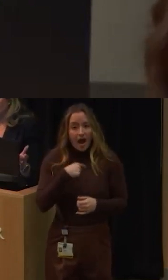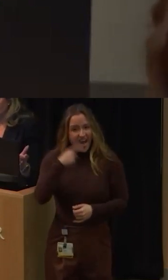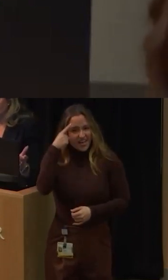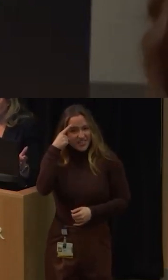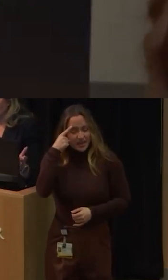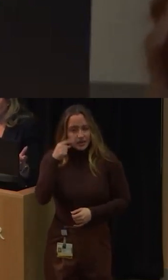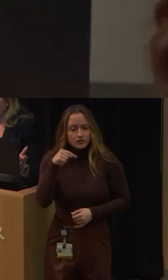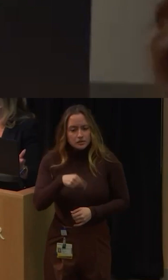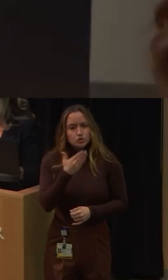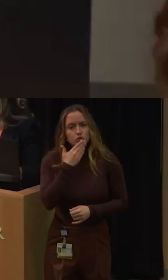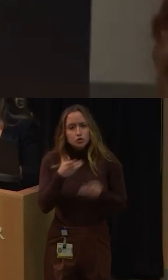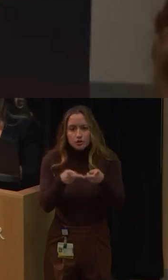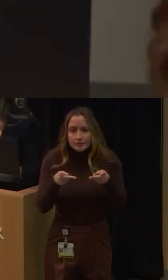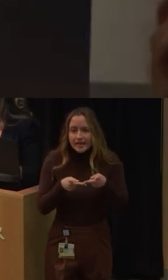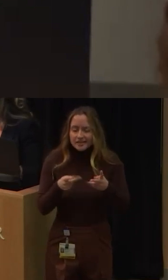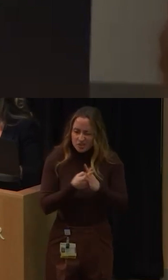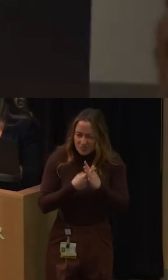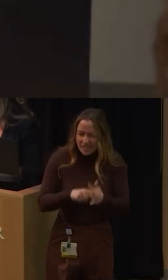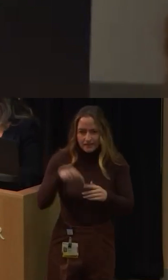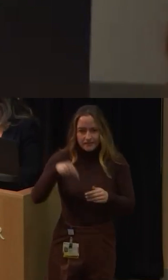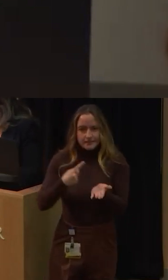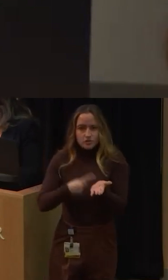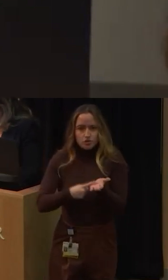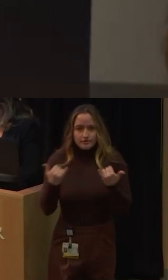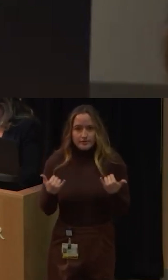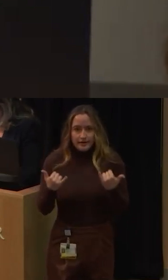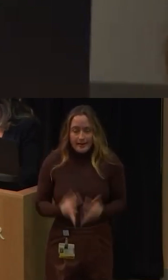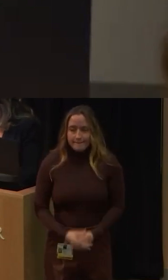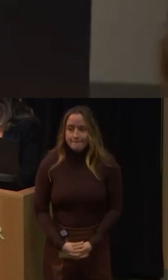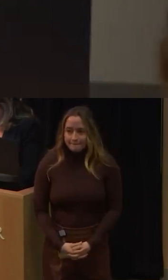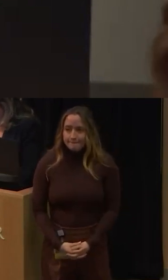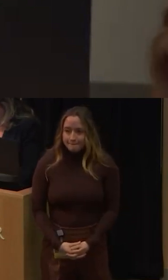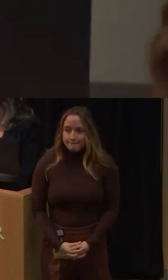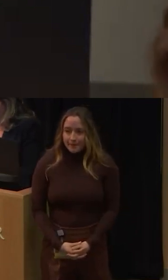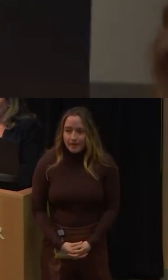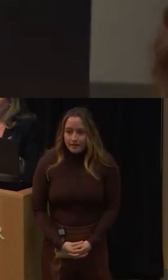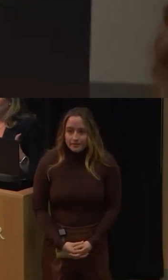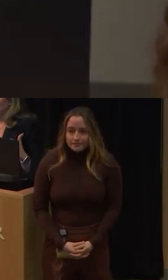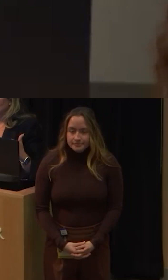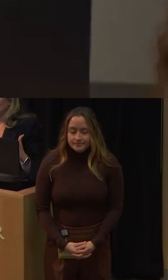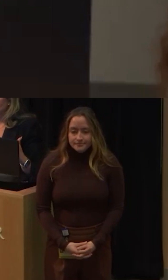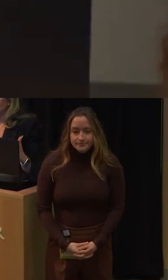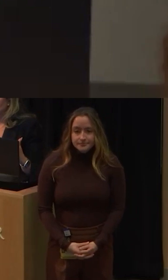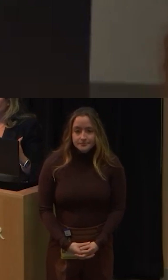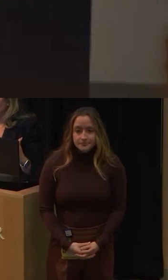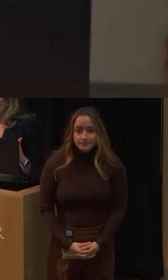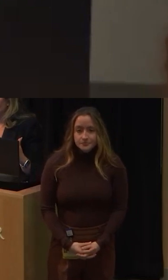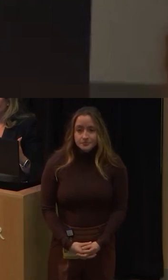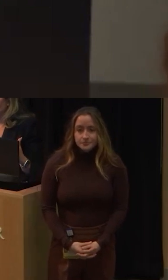to have this discussion today. We know that there are, also in that speech,